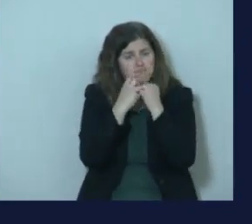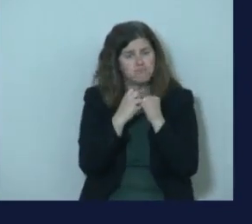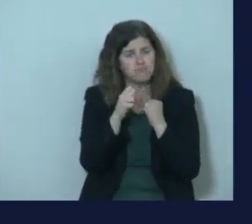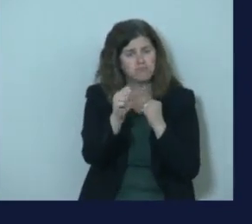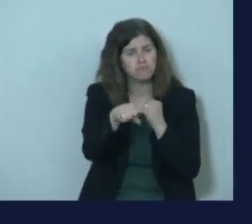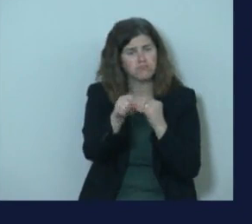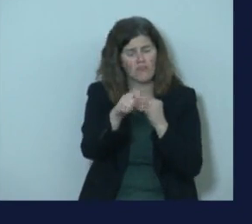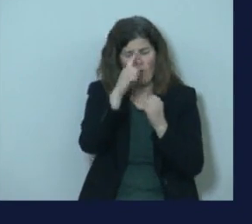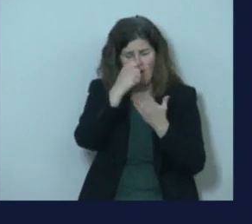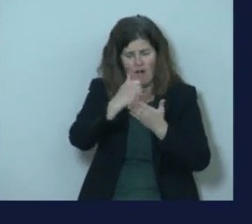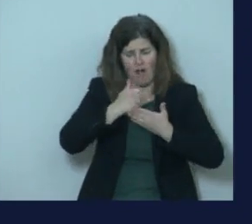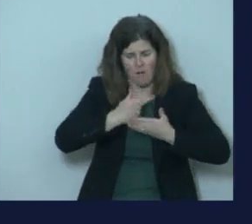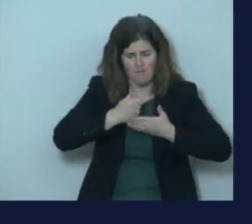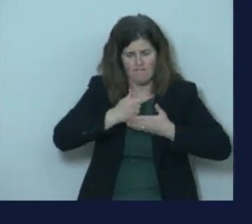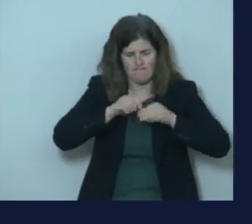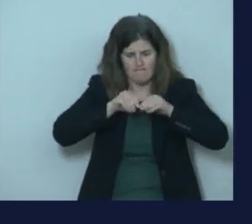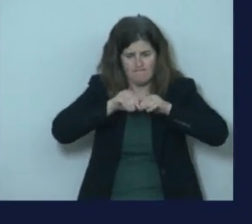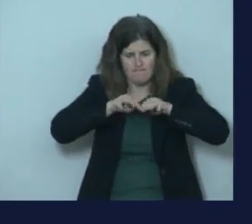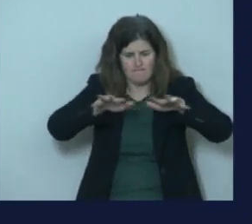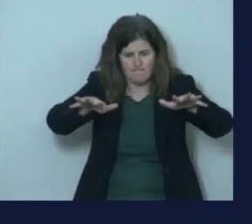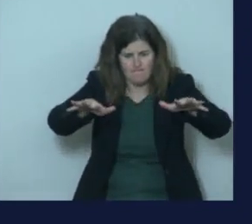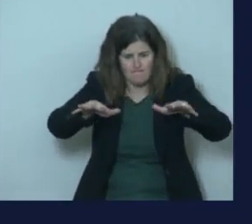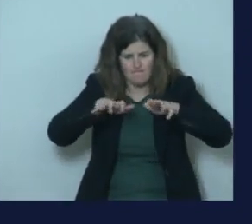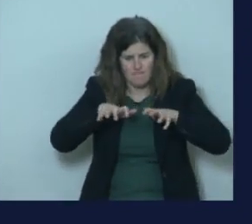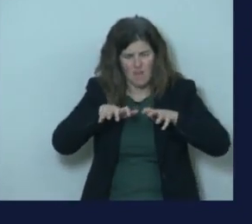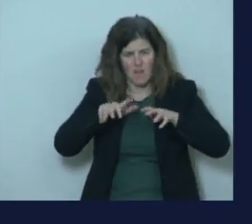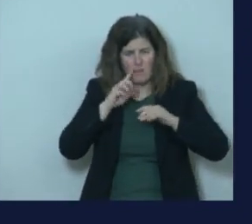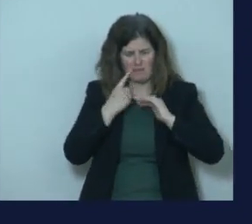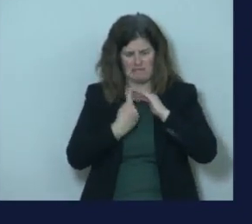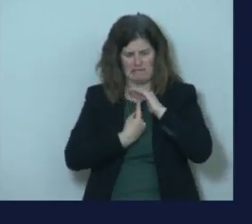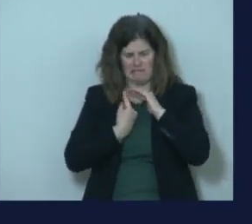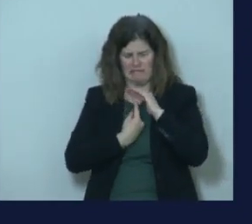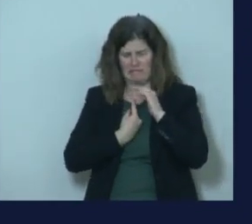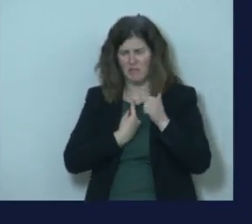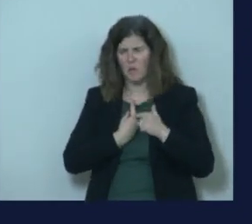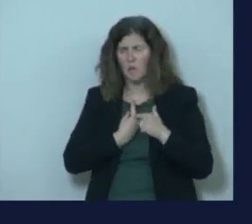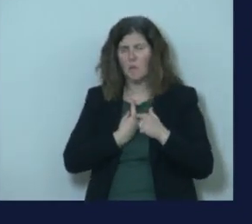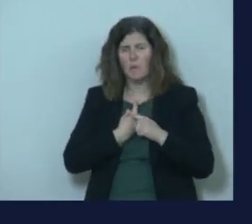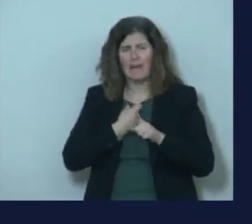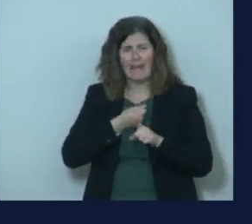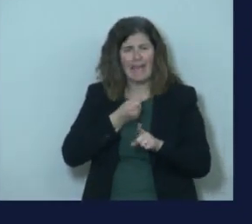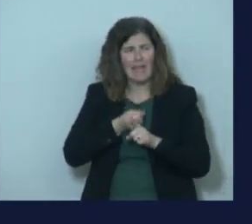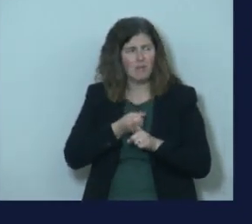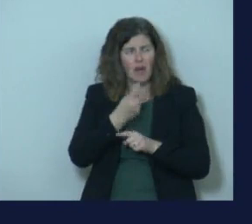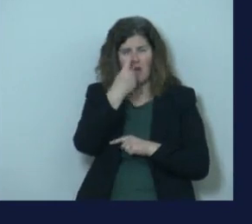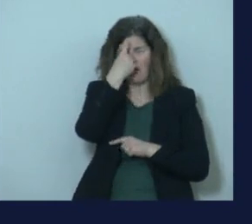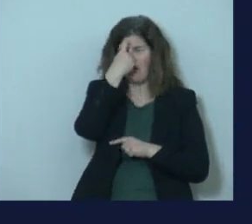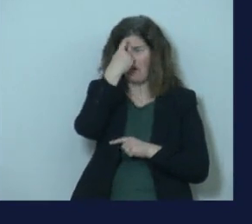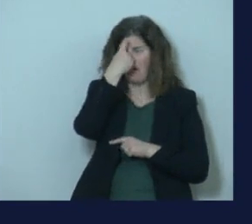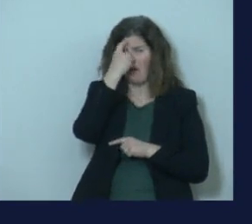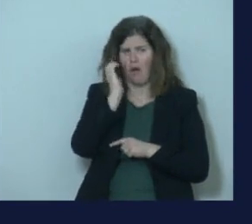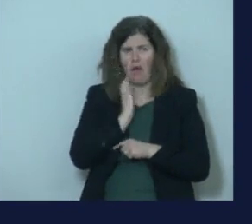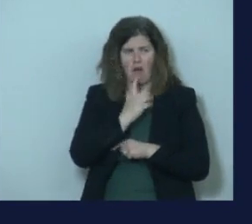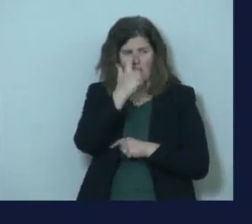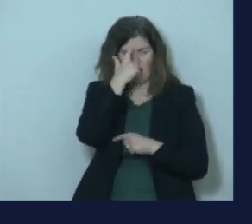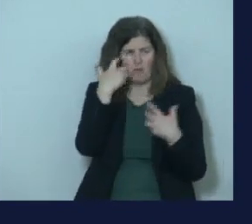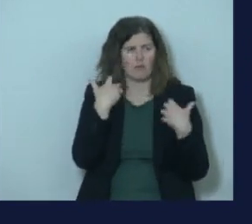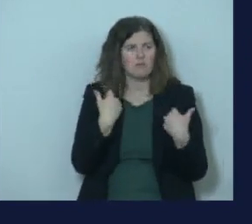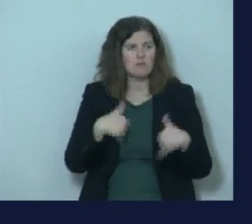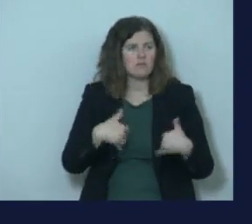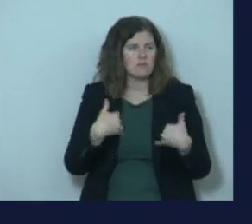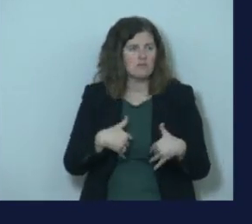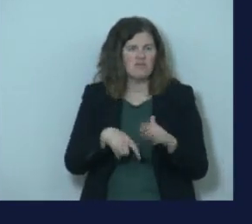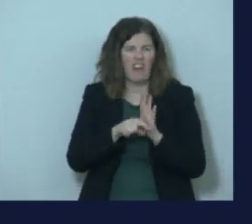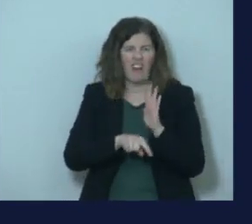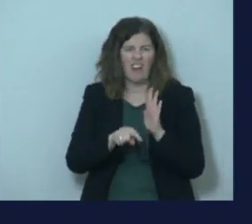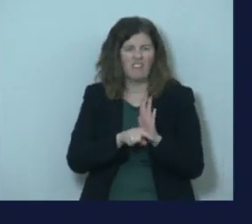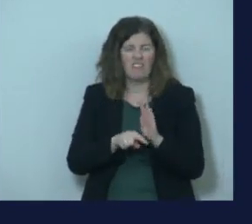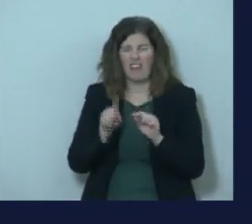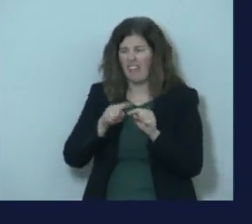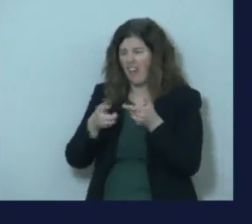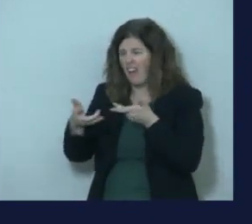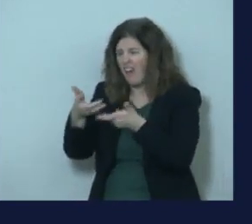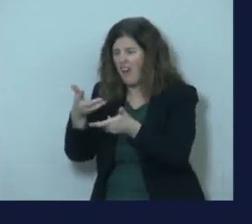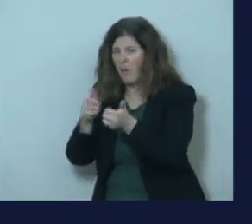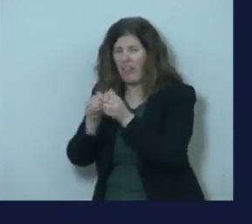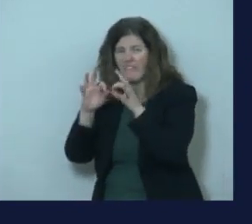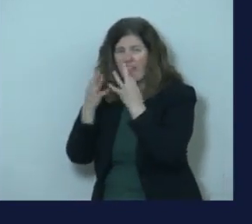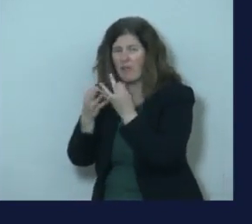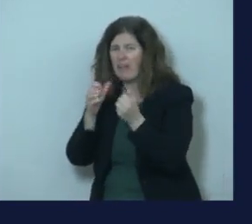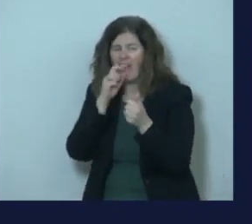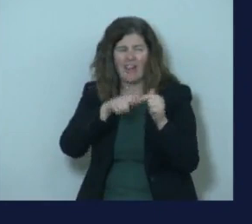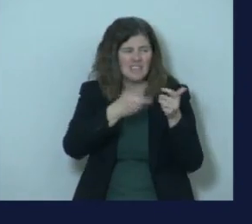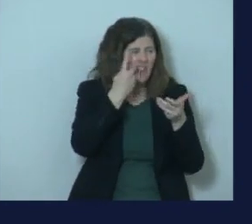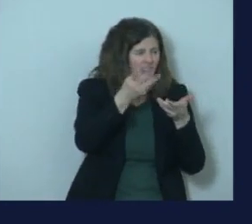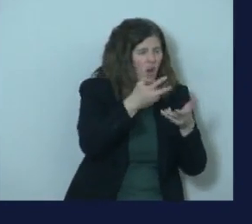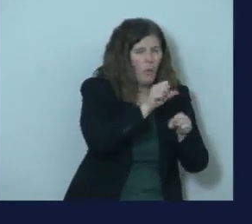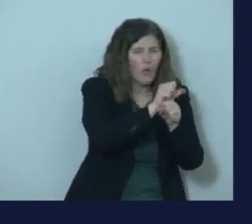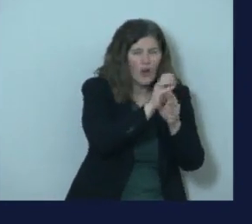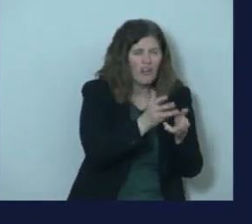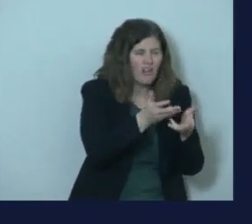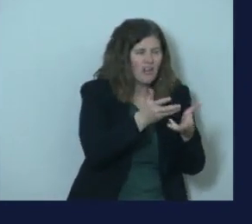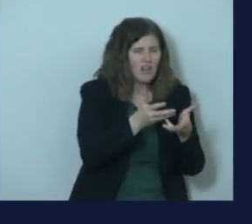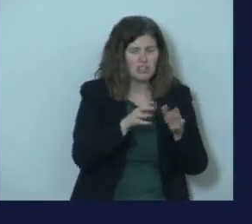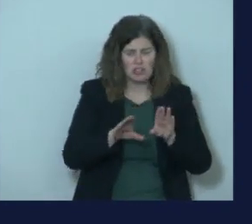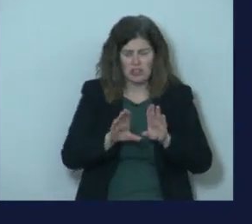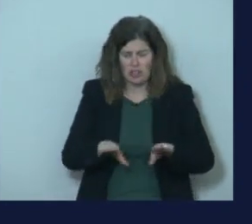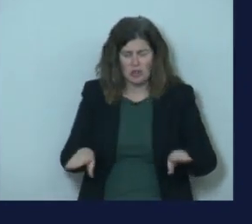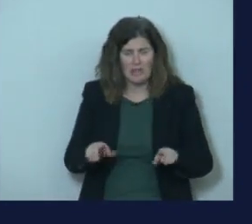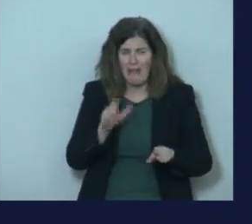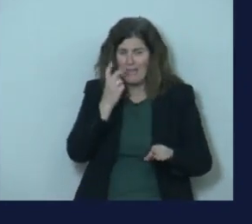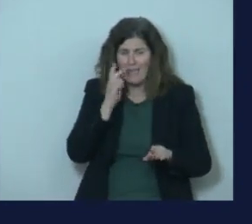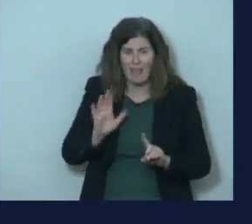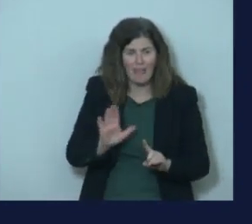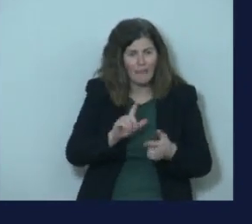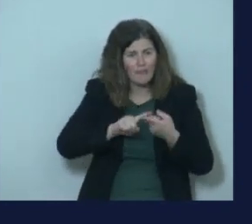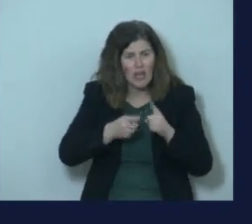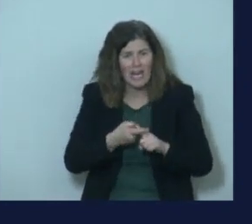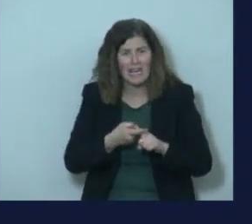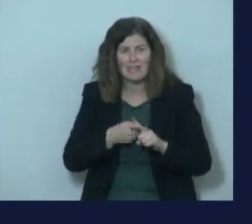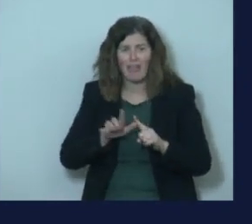WE KNOW THAT ISOLATION, THE STAY-AT-HOME ORDERS ARE NOT ONLY IMPORTANT AND VALUABLE TO MANAGE THE SPREAD OF THE VIRUS, BUT THEY CREATE REAL IMPACT ON ALL OF OUR BEHAVIORAL HEALTH.